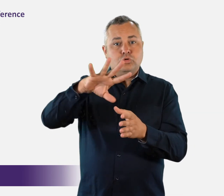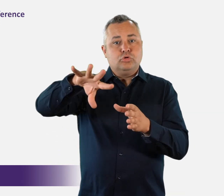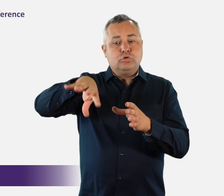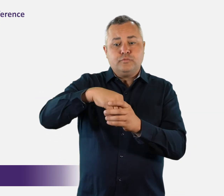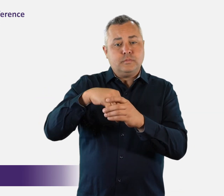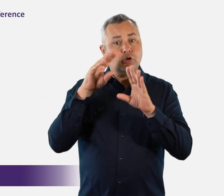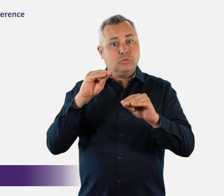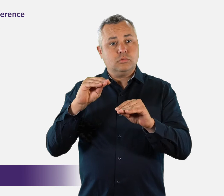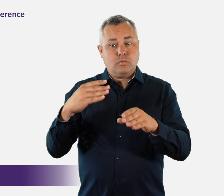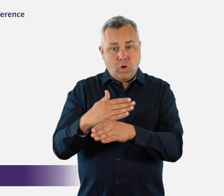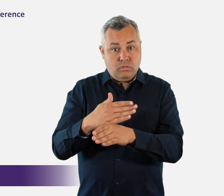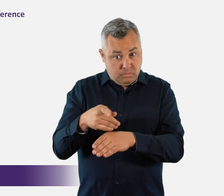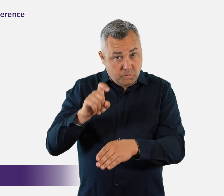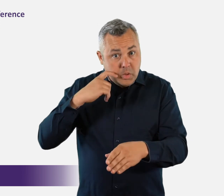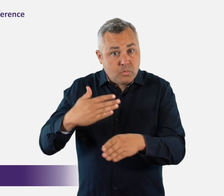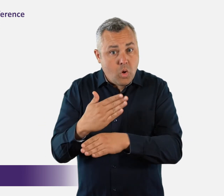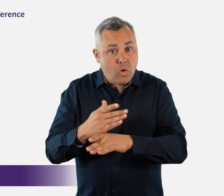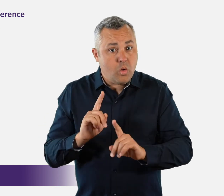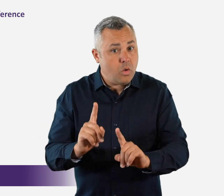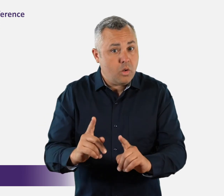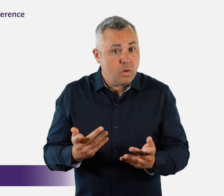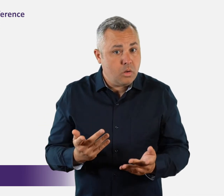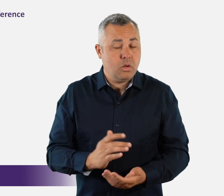in preventing violence, abuse, neglect and exploitation in society?